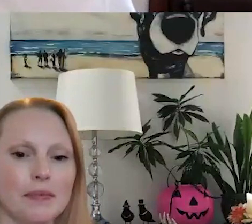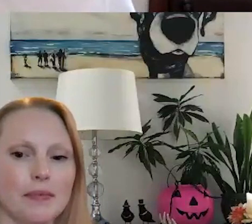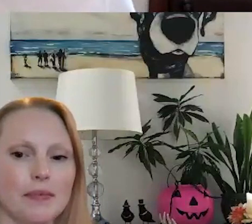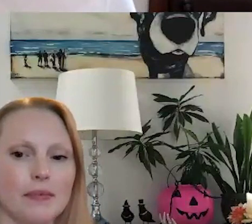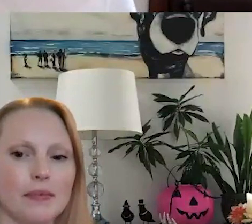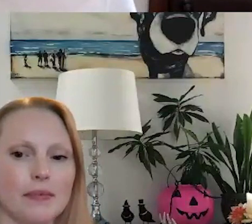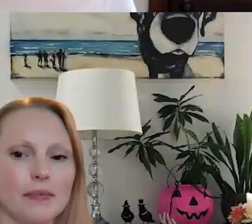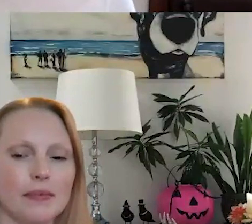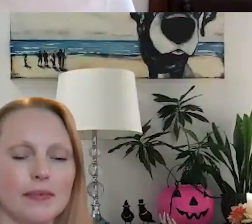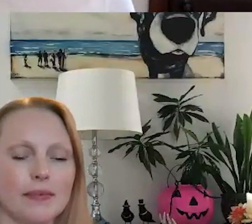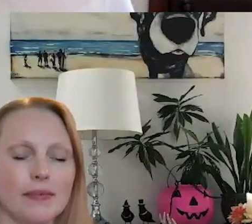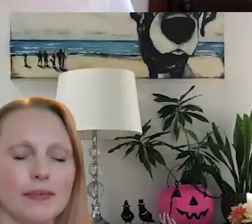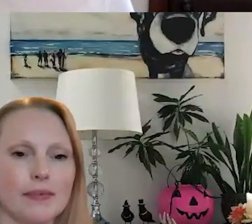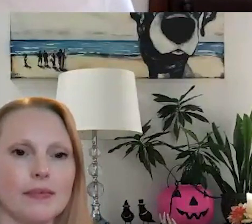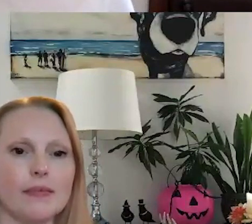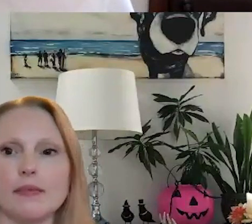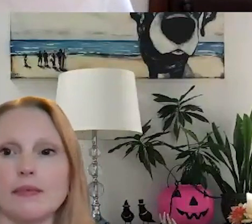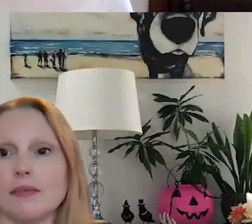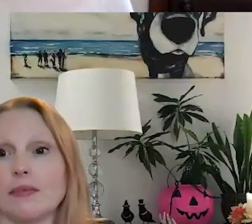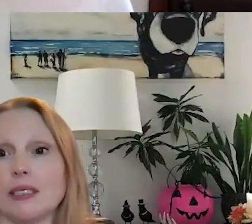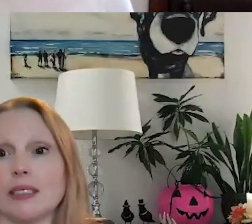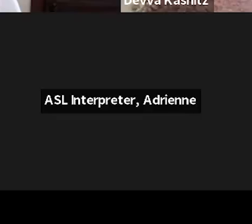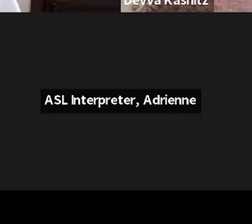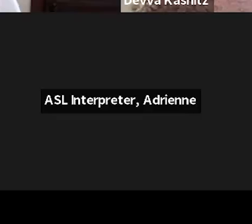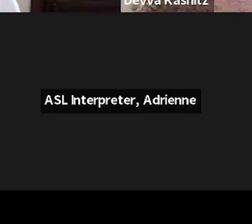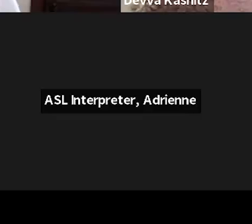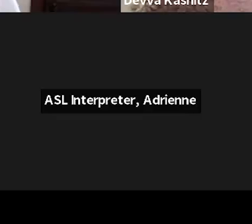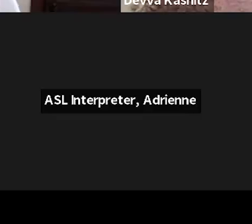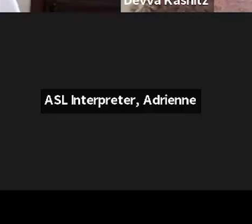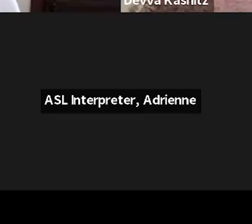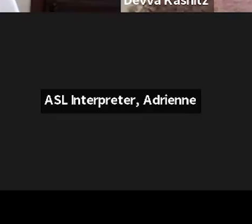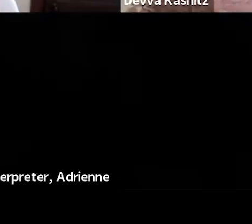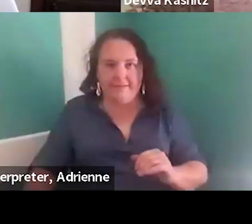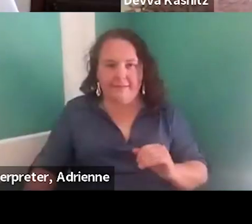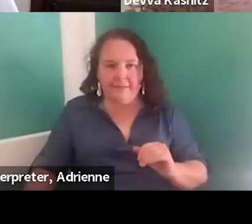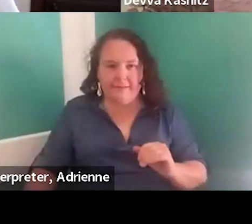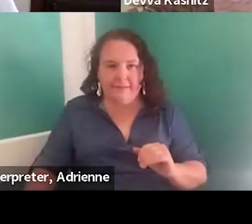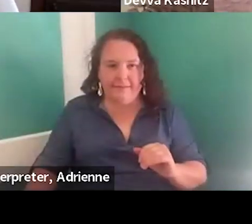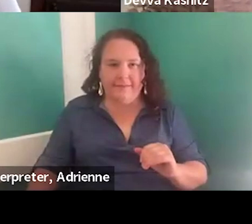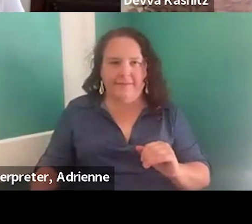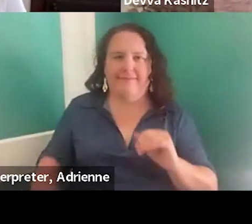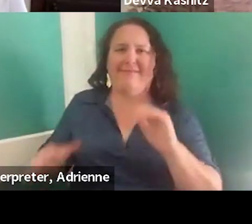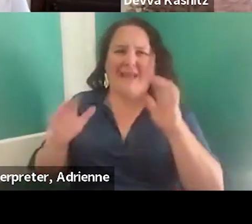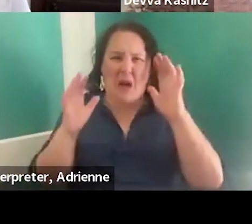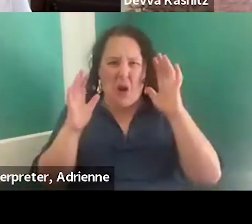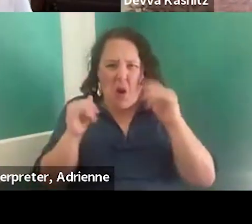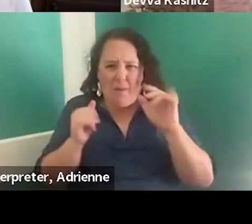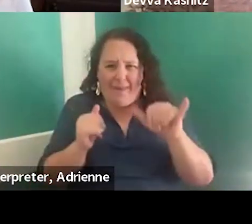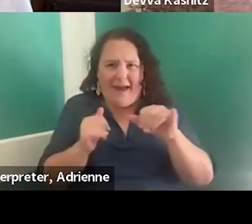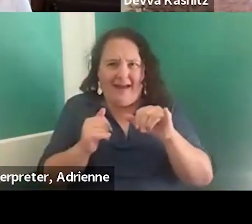I hope this has been five minutes. I don't always accurately watch the clock. We might be at four and a half.